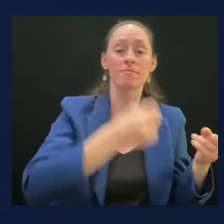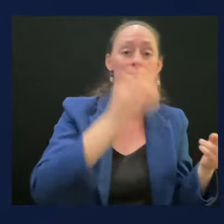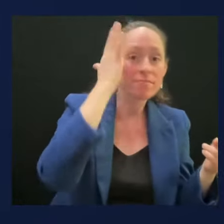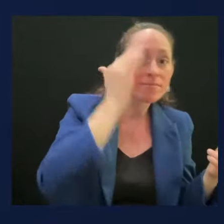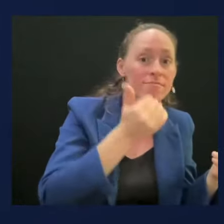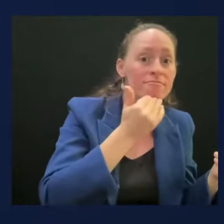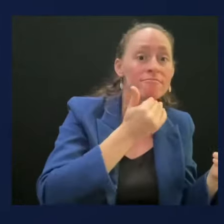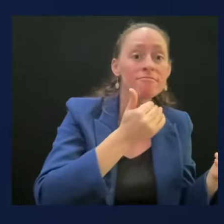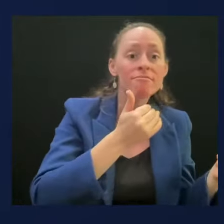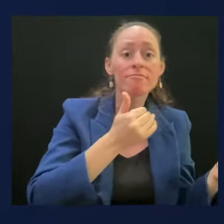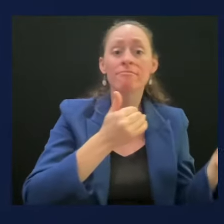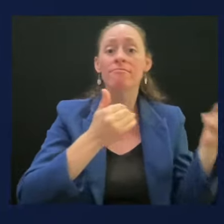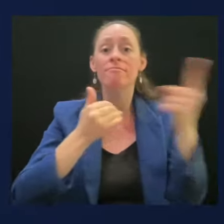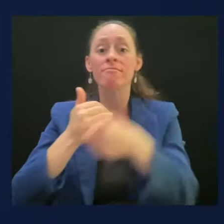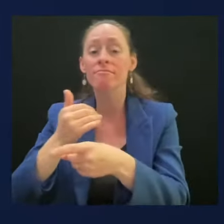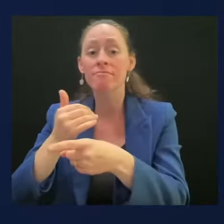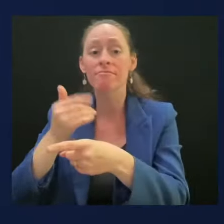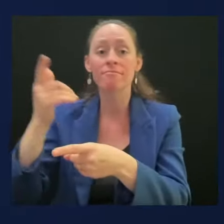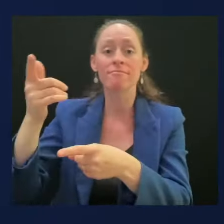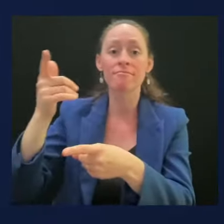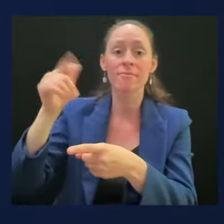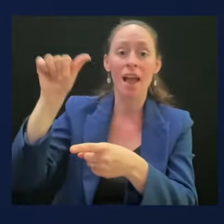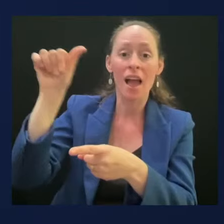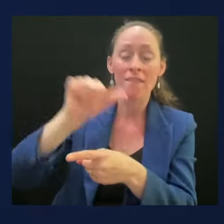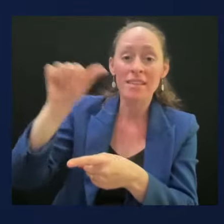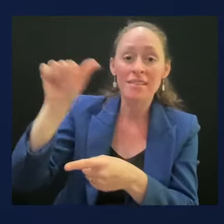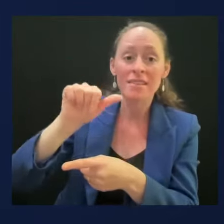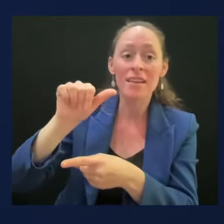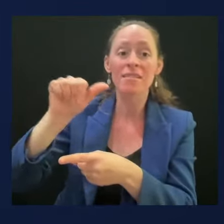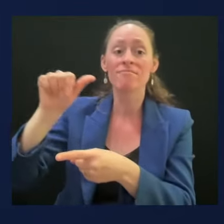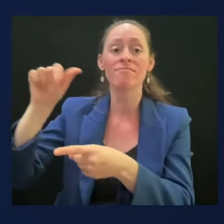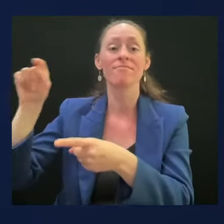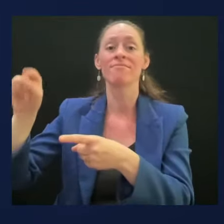and beyond, many of whom never returned home.